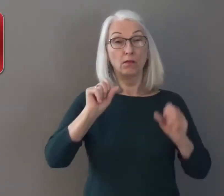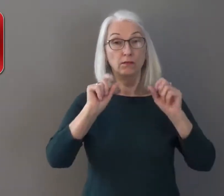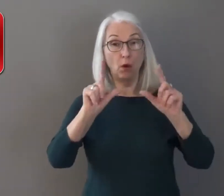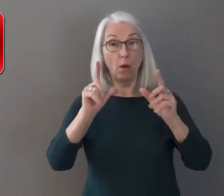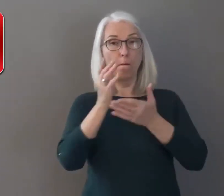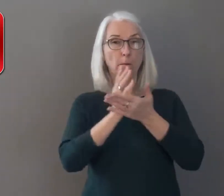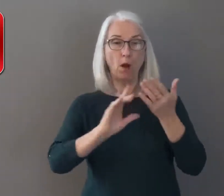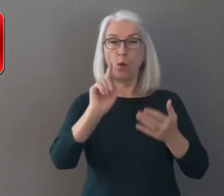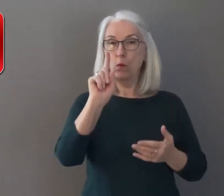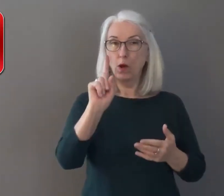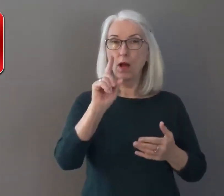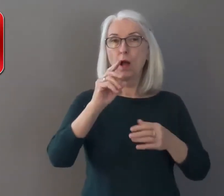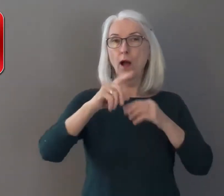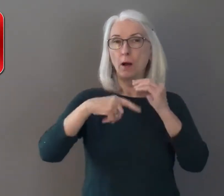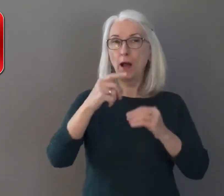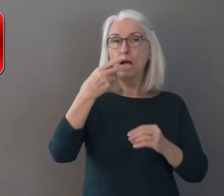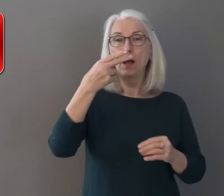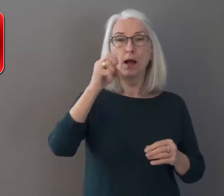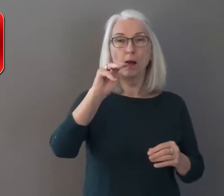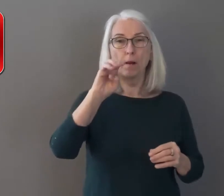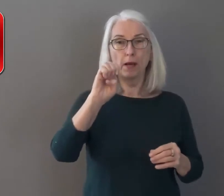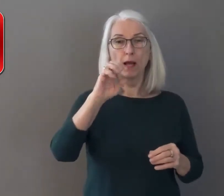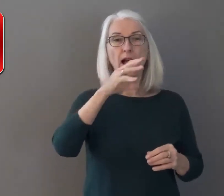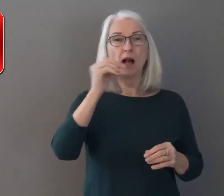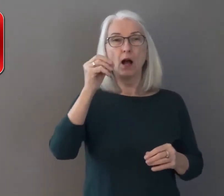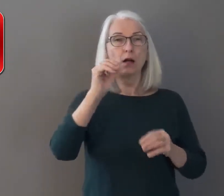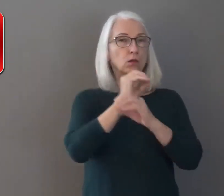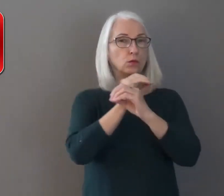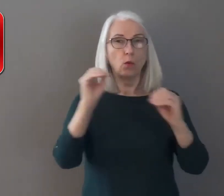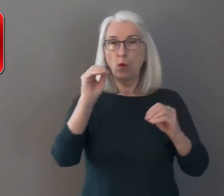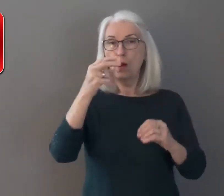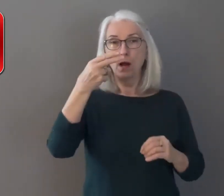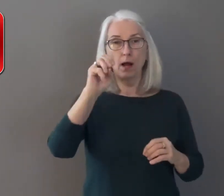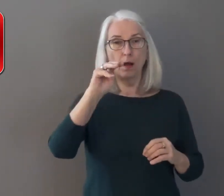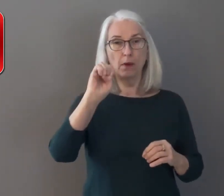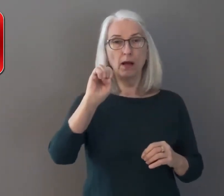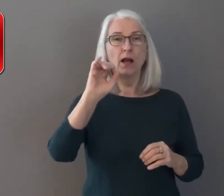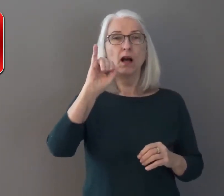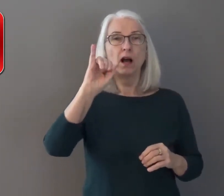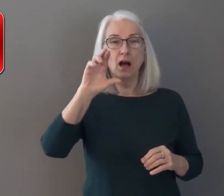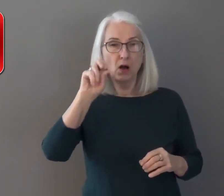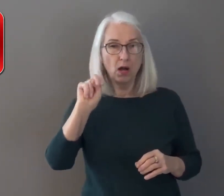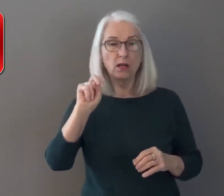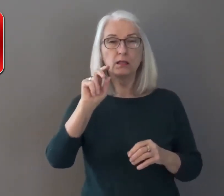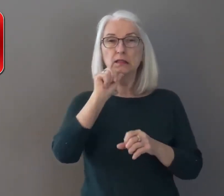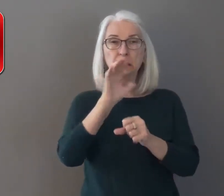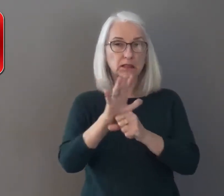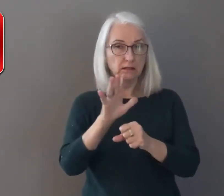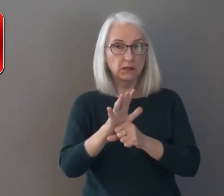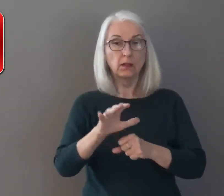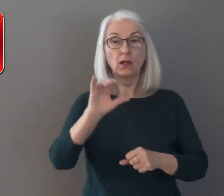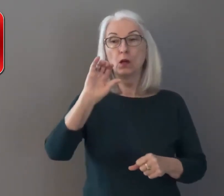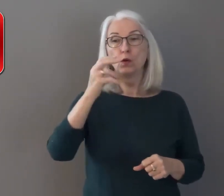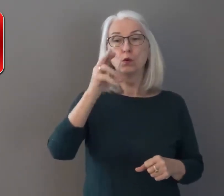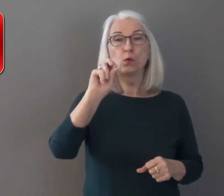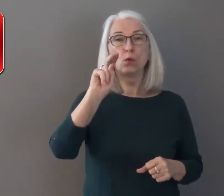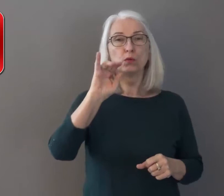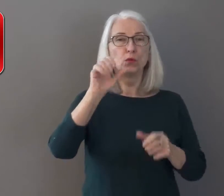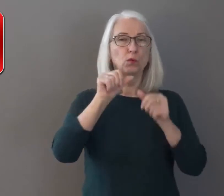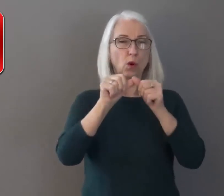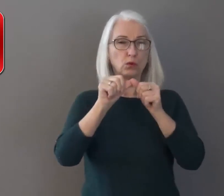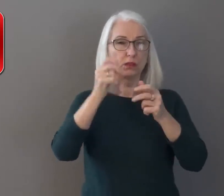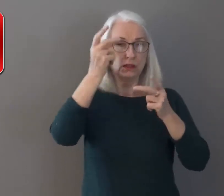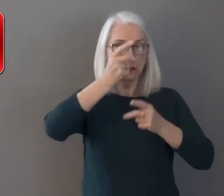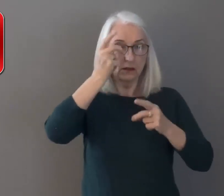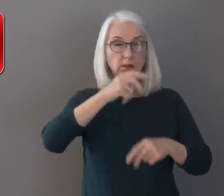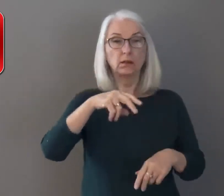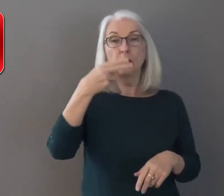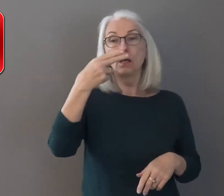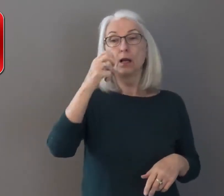This vlog is part one about heme and non- heme, iron deficiency, chronic disease,